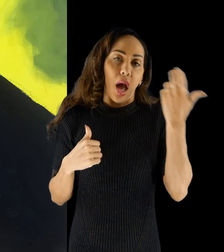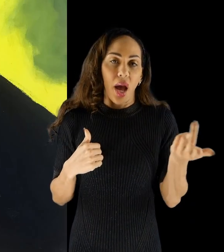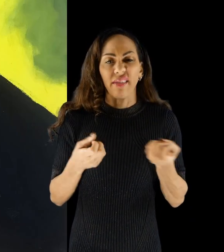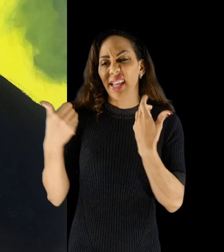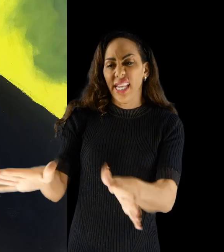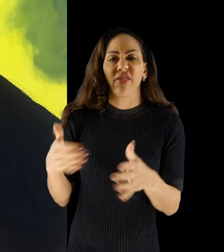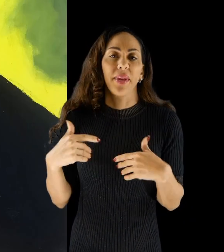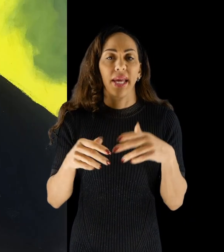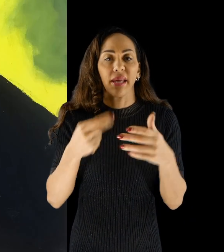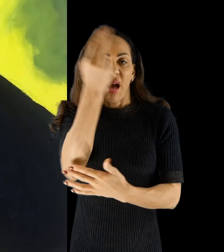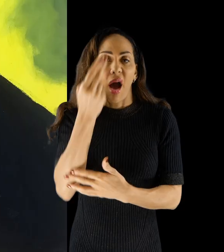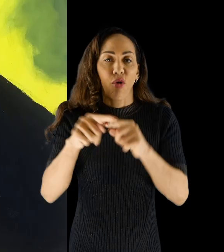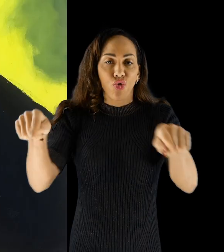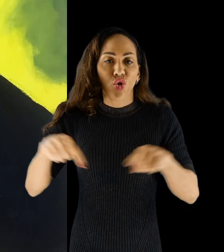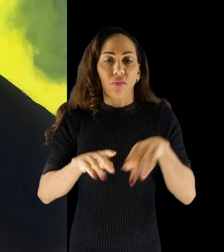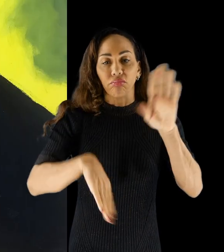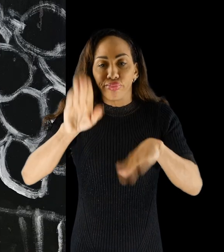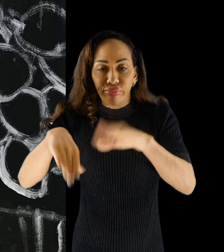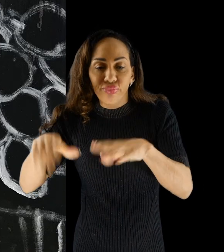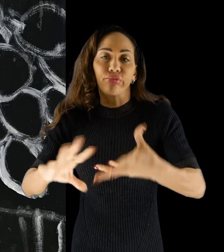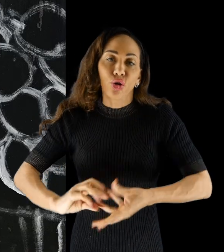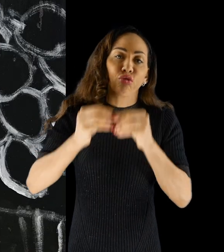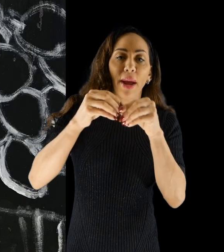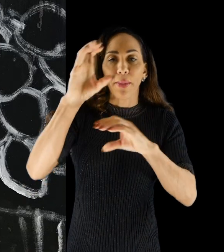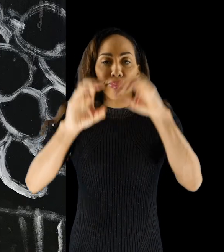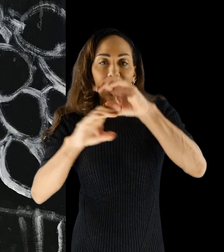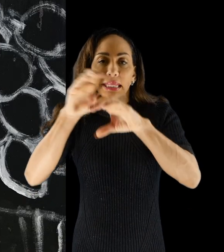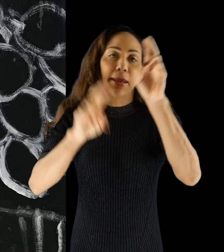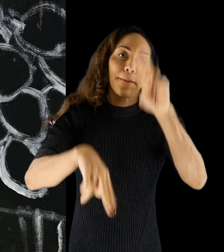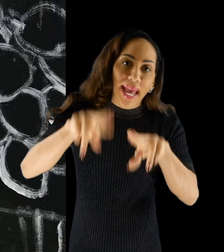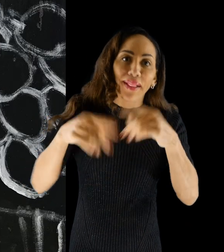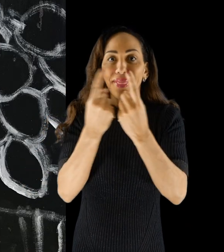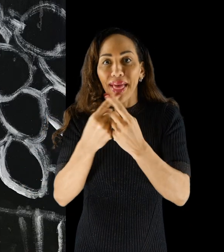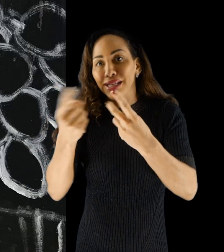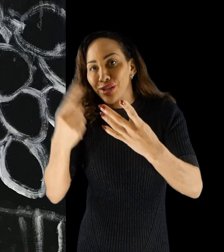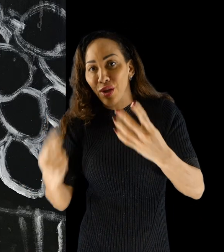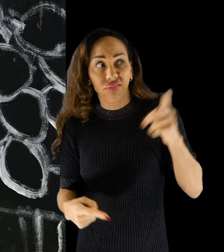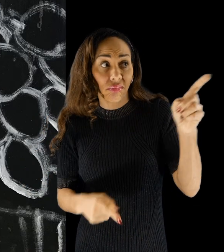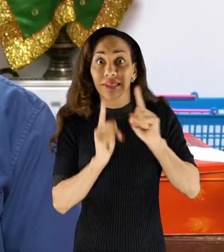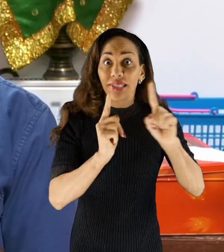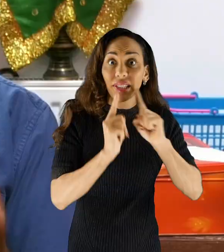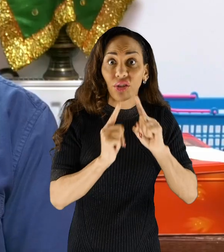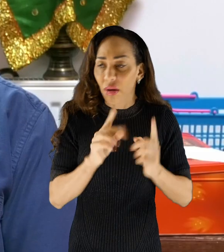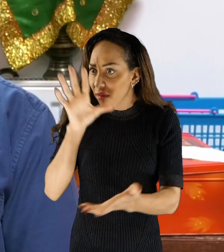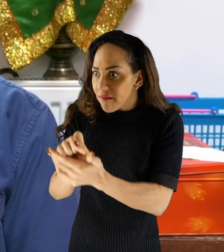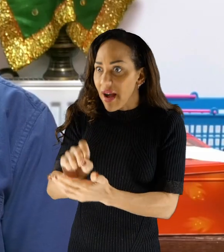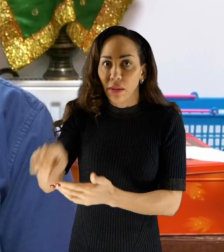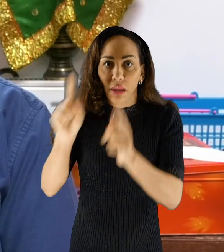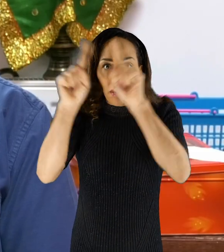myself to paint and draw and do all sorts of stuff. I'd make these massive installations out of bricks and stuff and paint things and so on